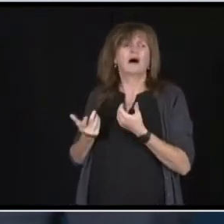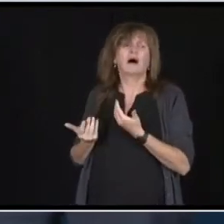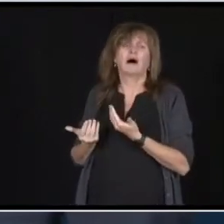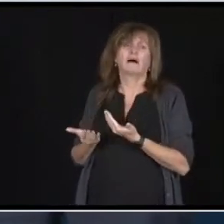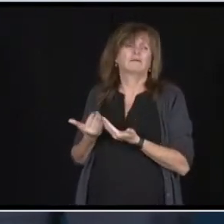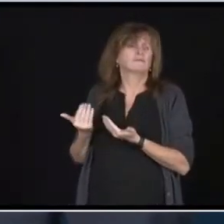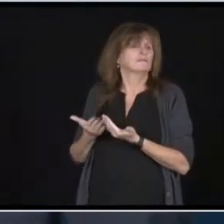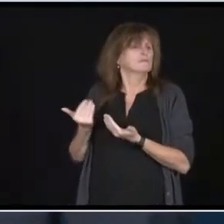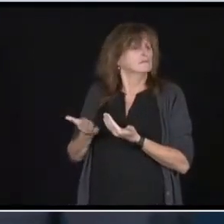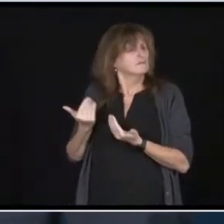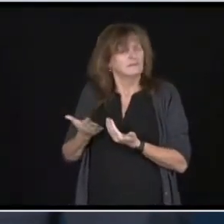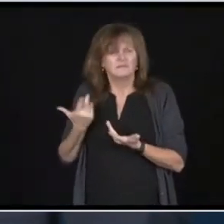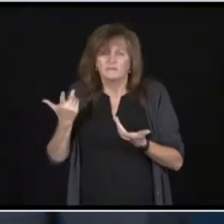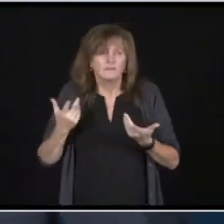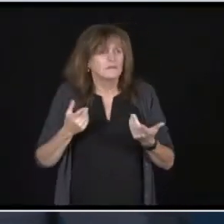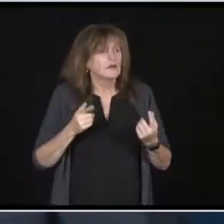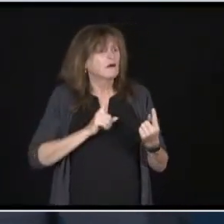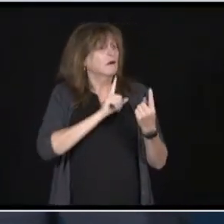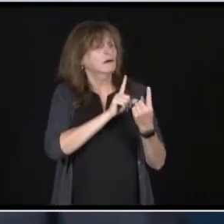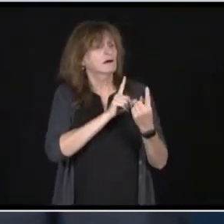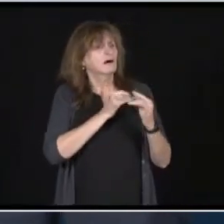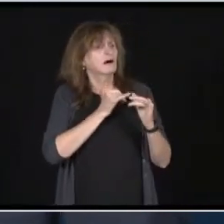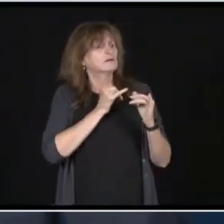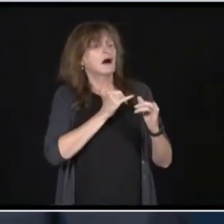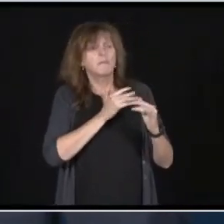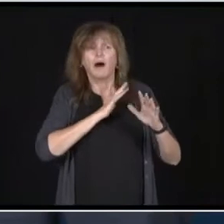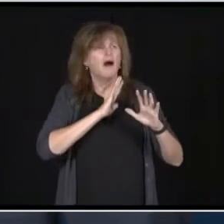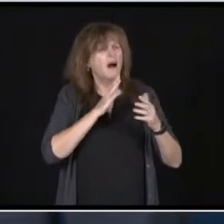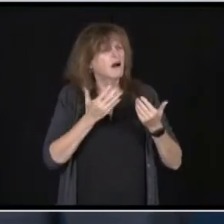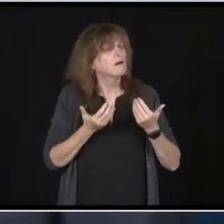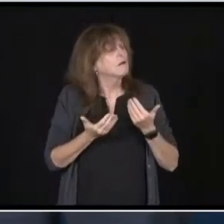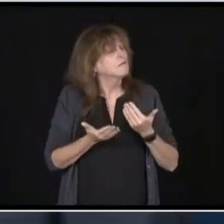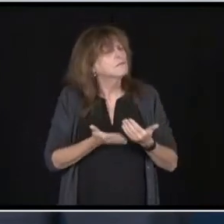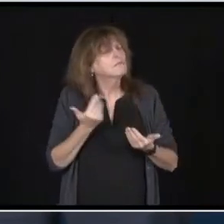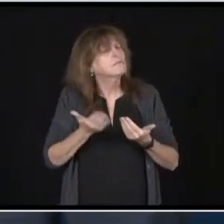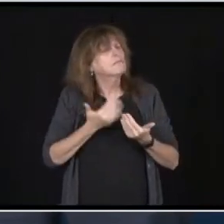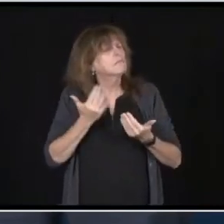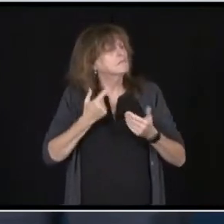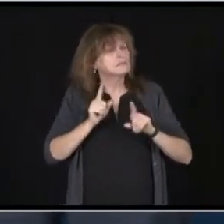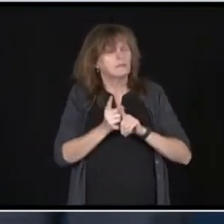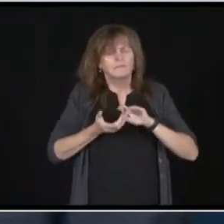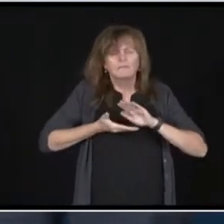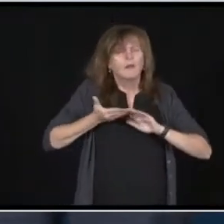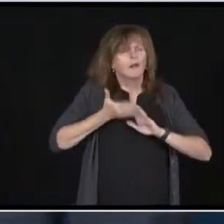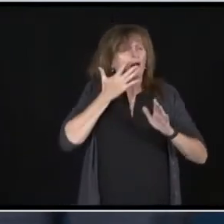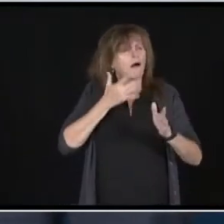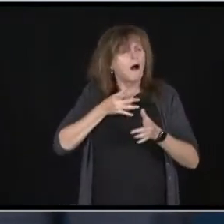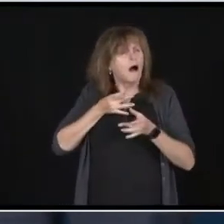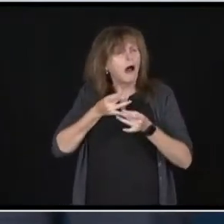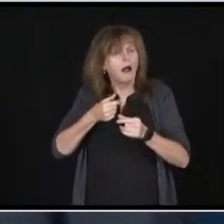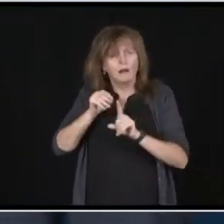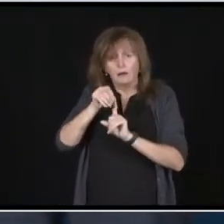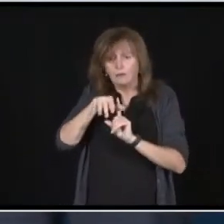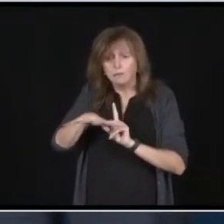processes and allows for more efficient casing contact management work to be completed.